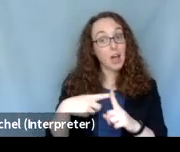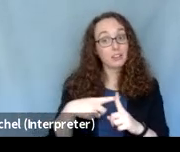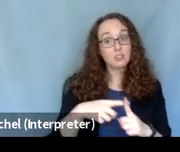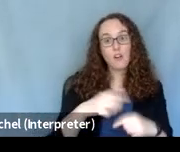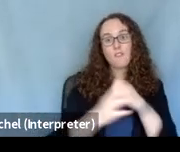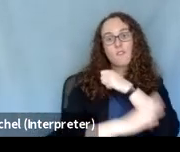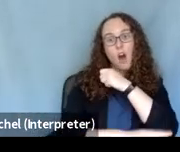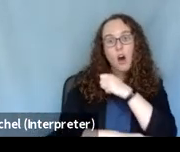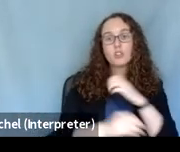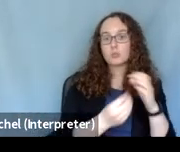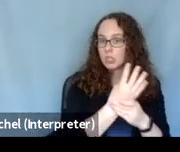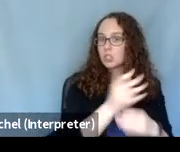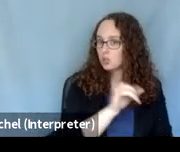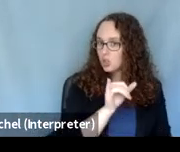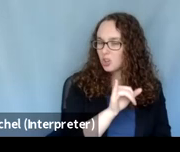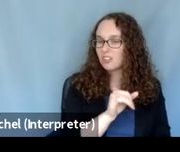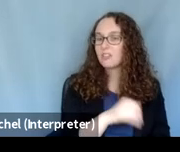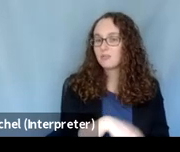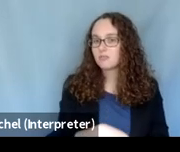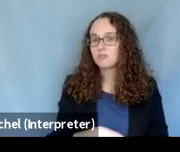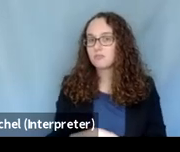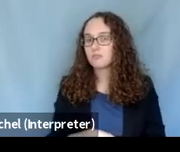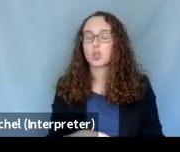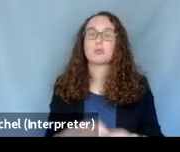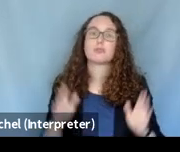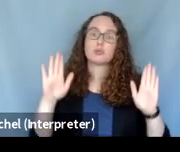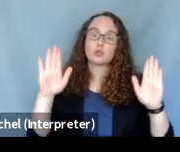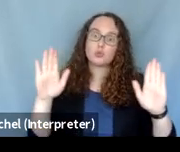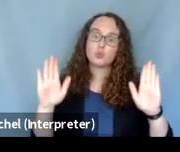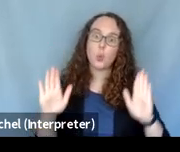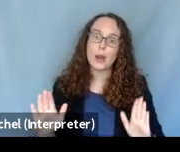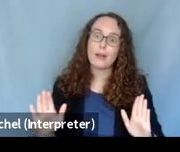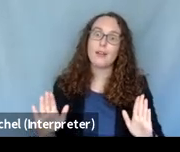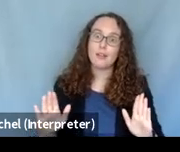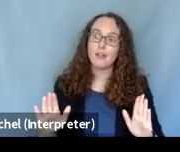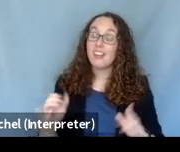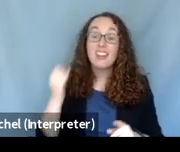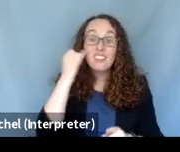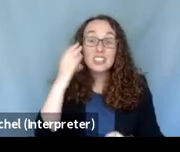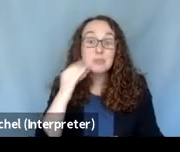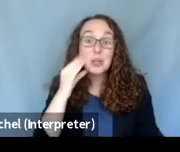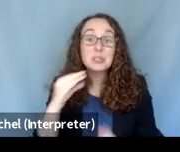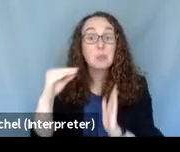It's a great way to start your resume and add to it because when you go to interview you need to have something to talk about,